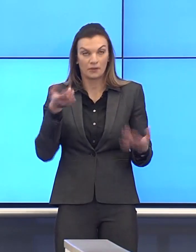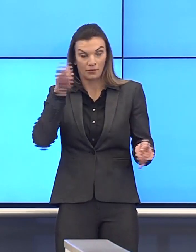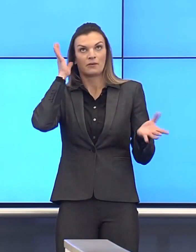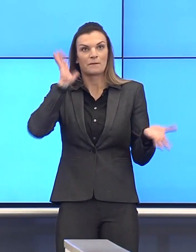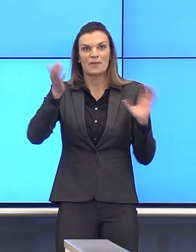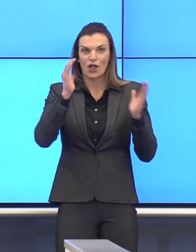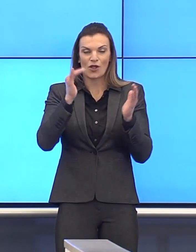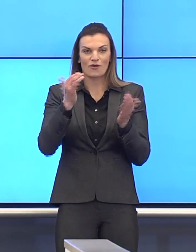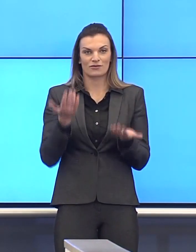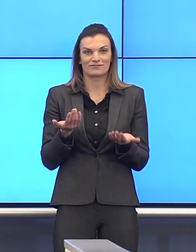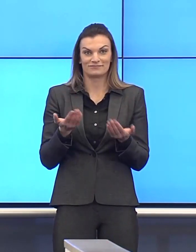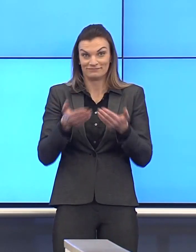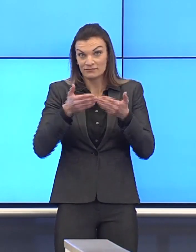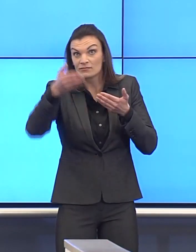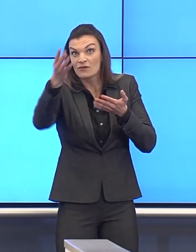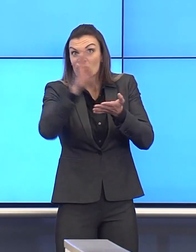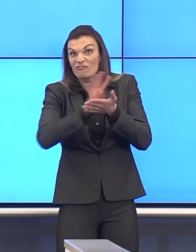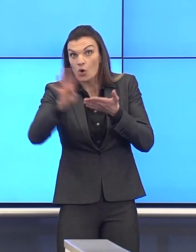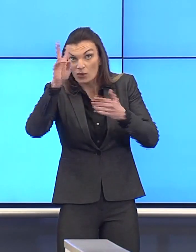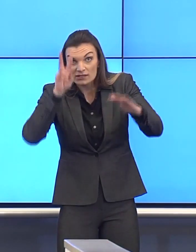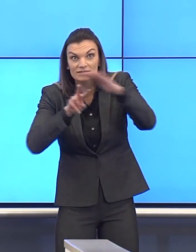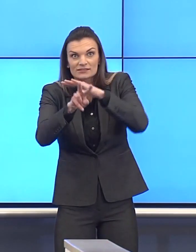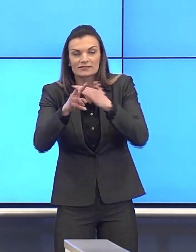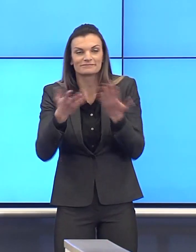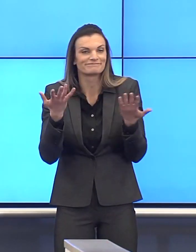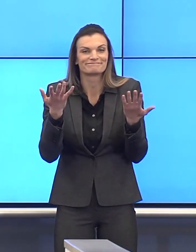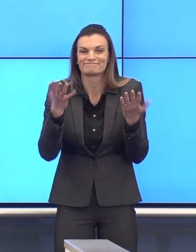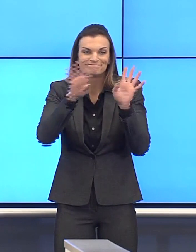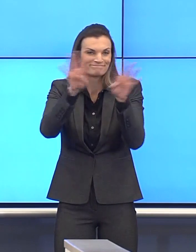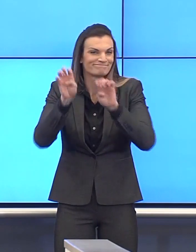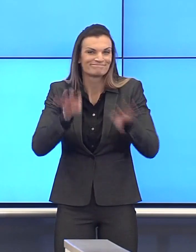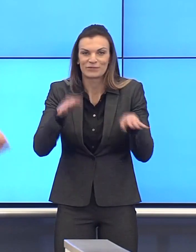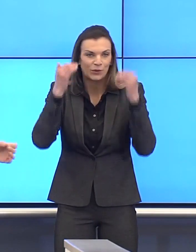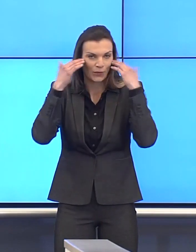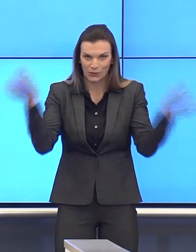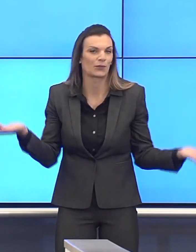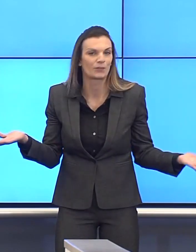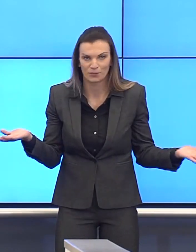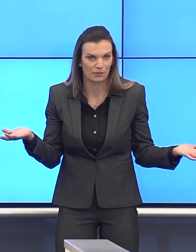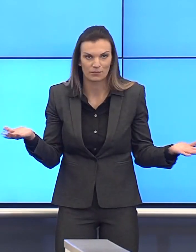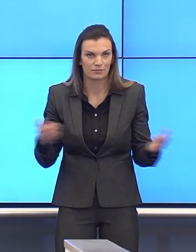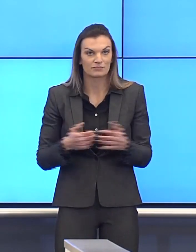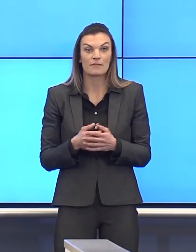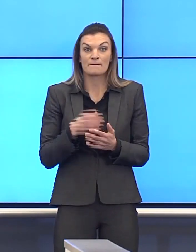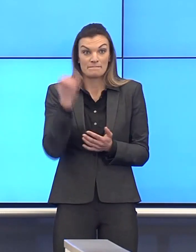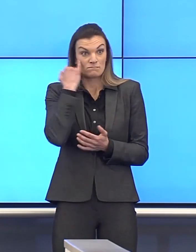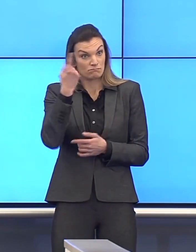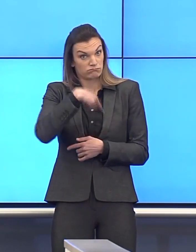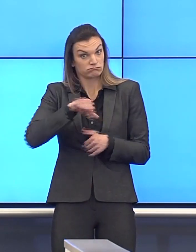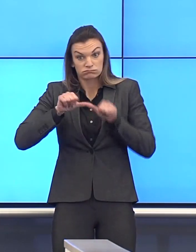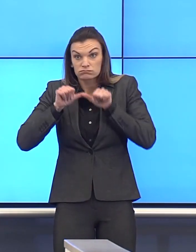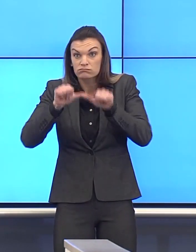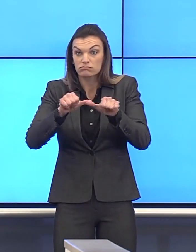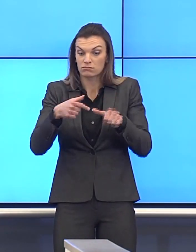WERE WORSE OFF THAN WE WERE FOUR WEEKS BEFORE THAT. WHERE WE WILL BE IN FOUR WEEKS, I DON'T THINK ANYONE CAN PREDICT. WHAT WE DO KNOW IS THAT IF WE